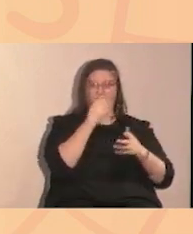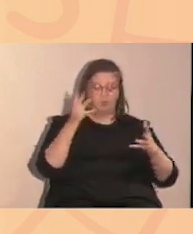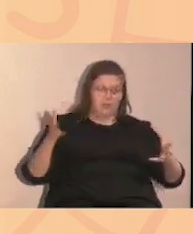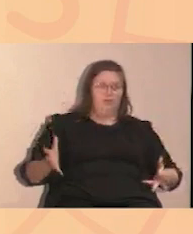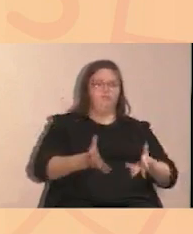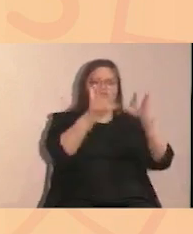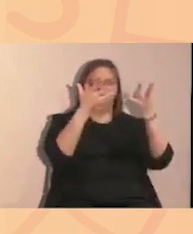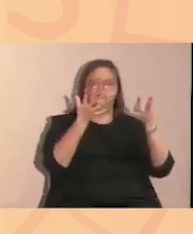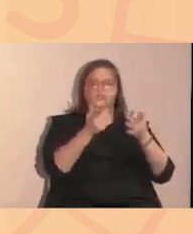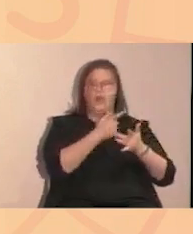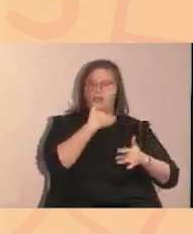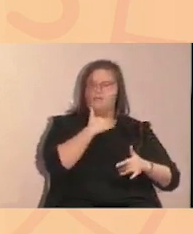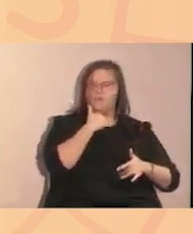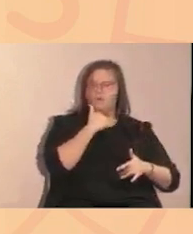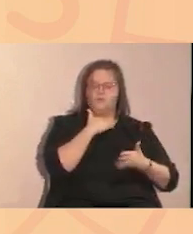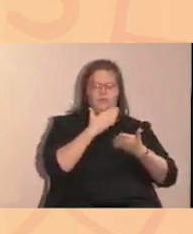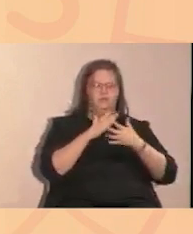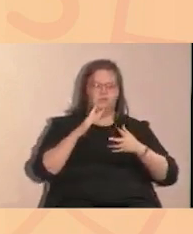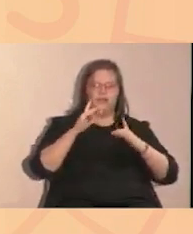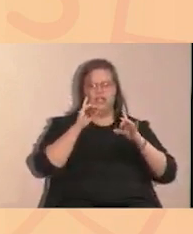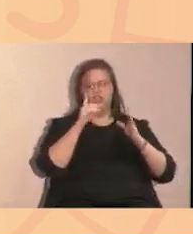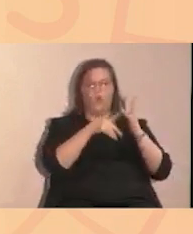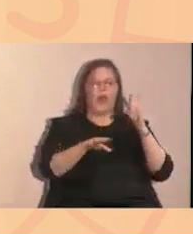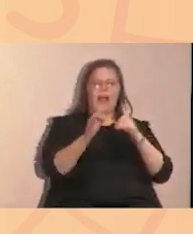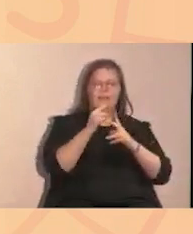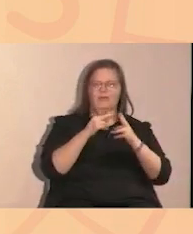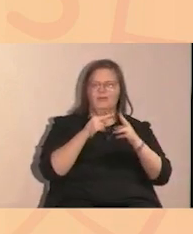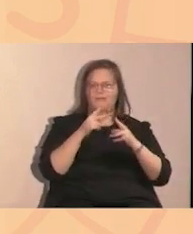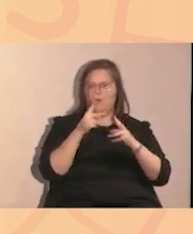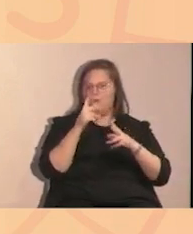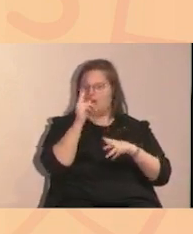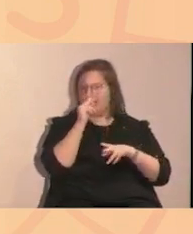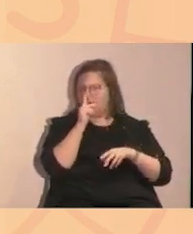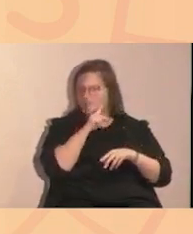and to kind of show up for our young people. Like, as I said, my job is now about creating